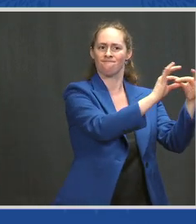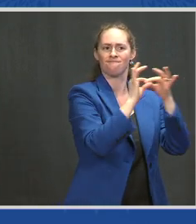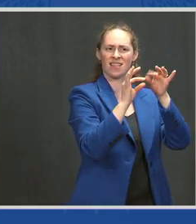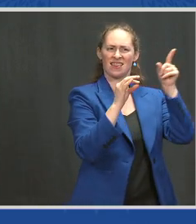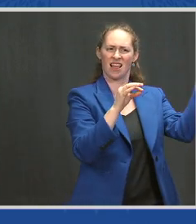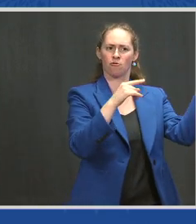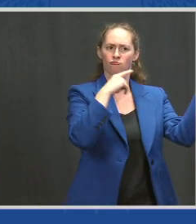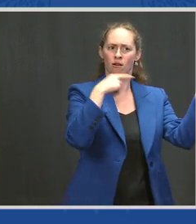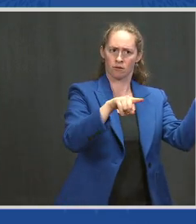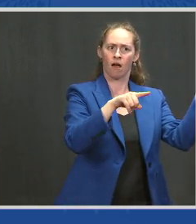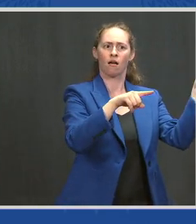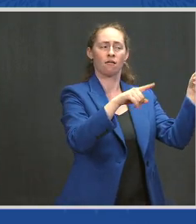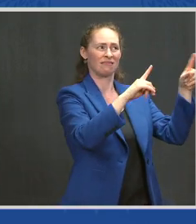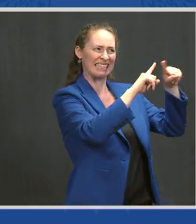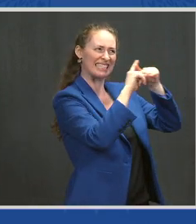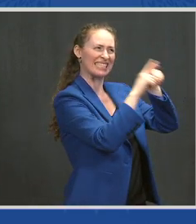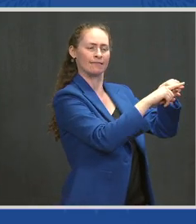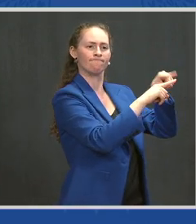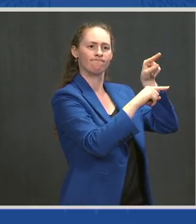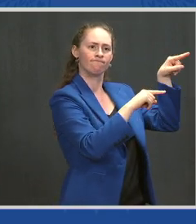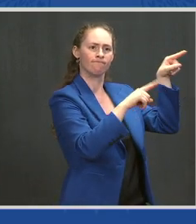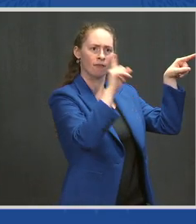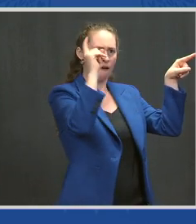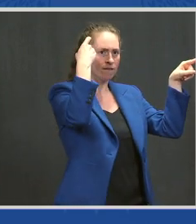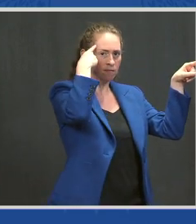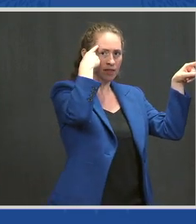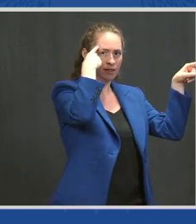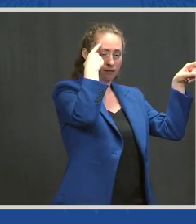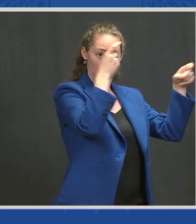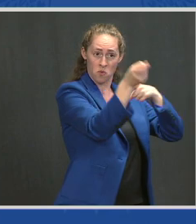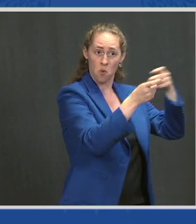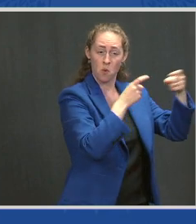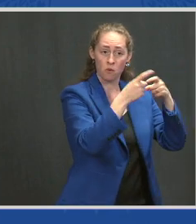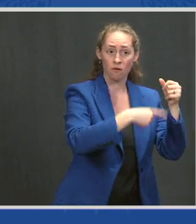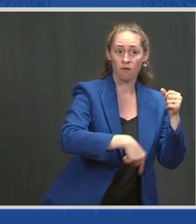the government controls -- not necessarily ideologically, but the government.